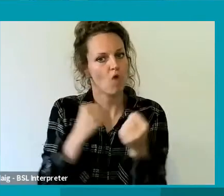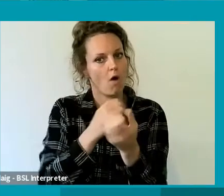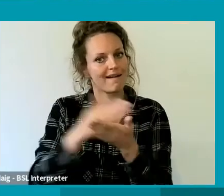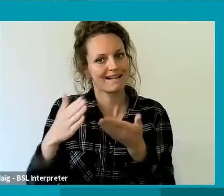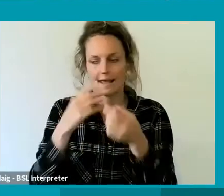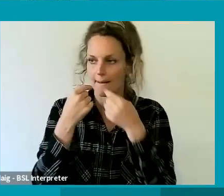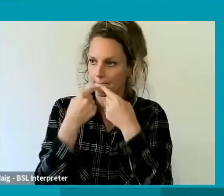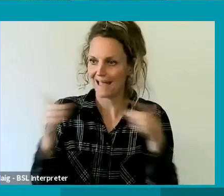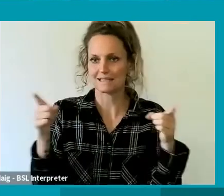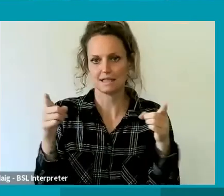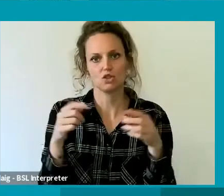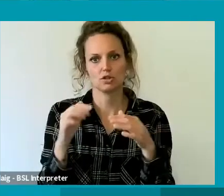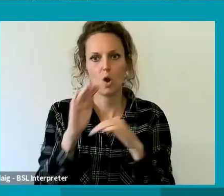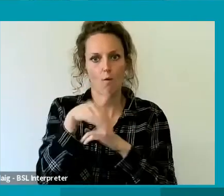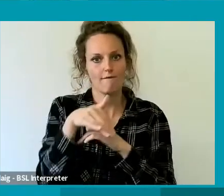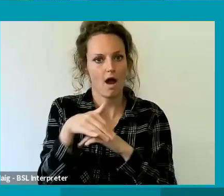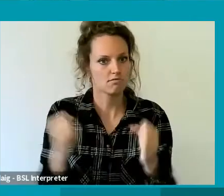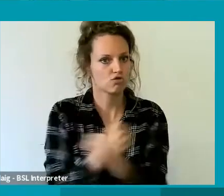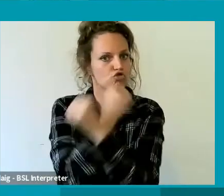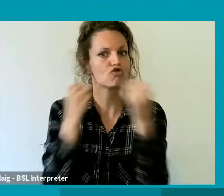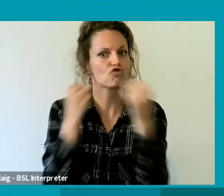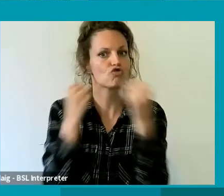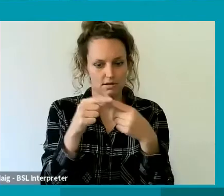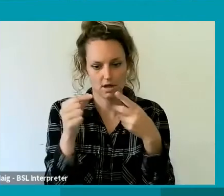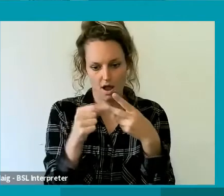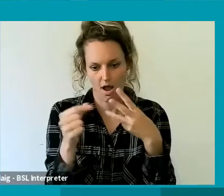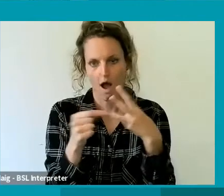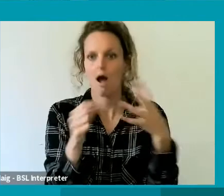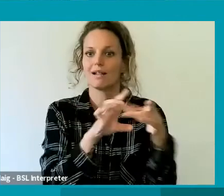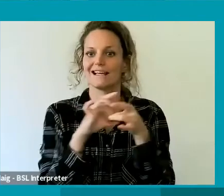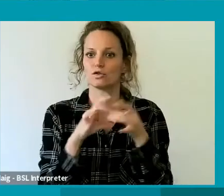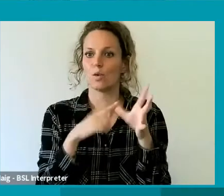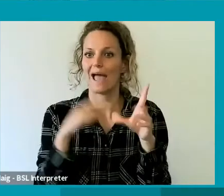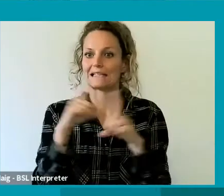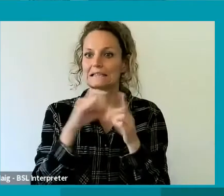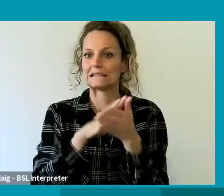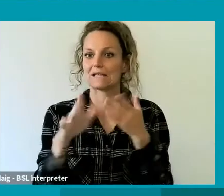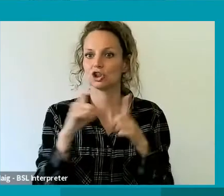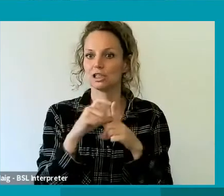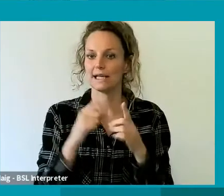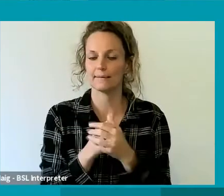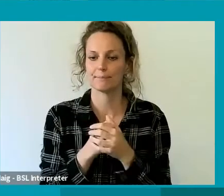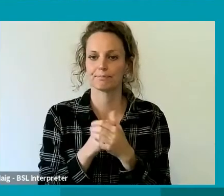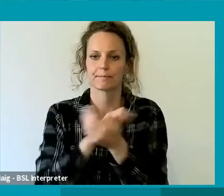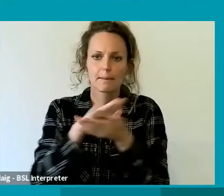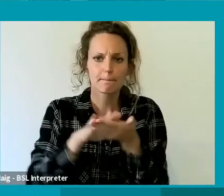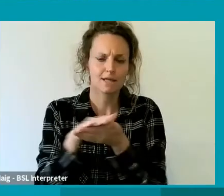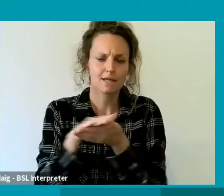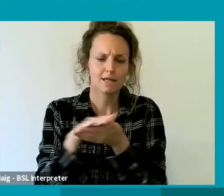about the strengths of ADHD. So just know that you have to be consistent across your audience,